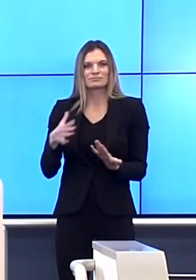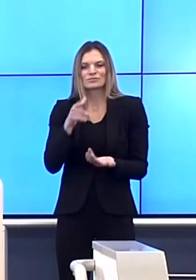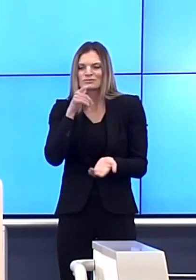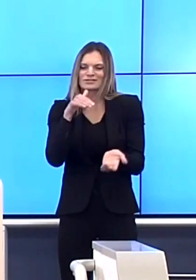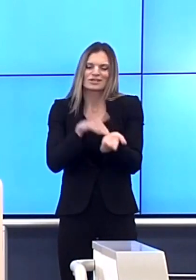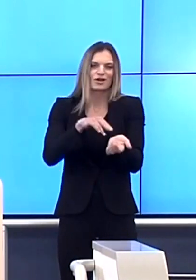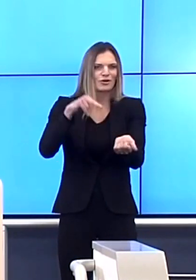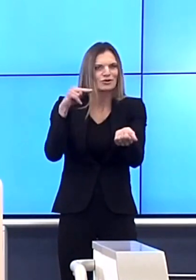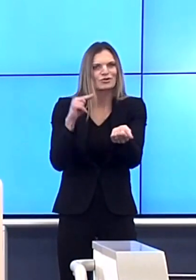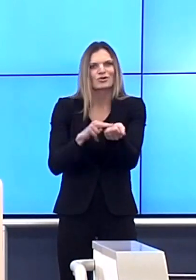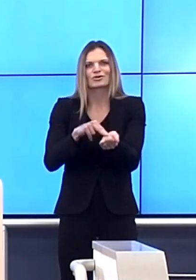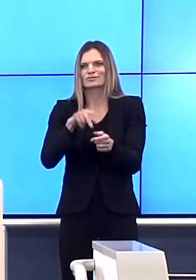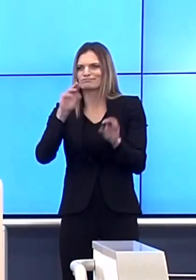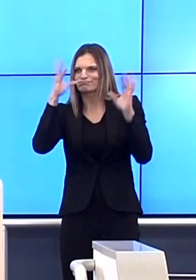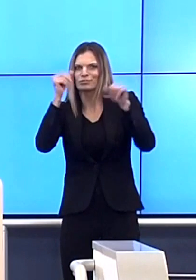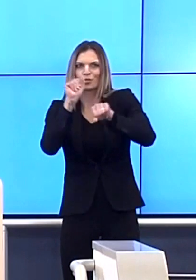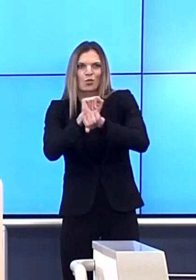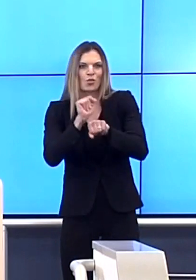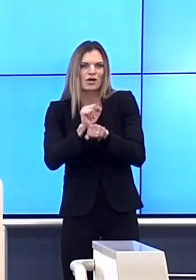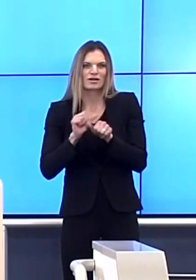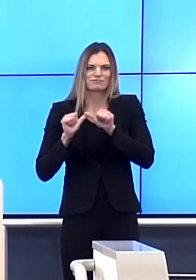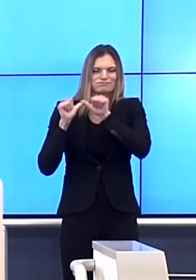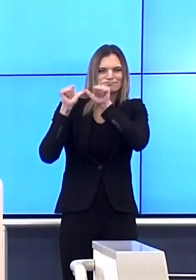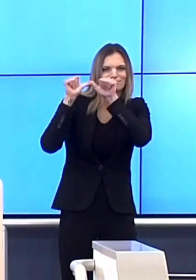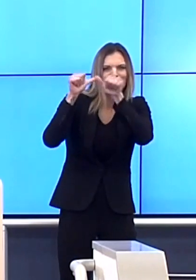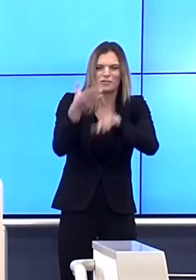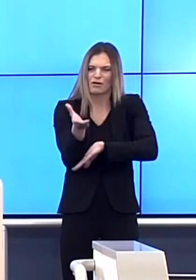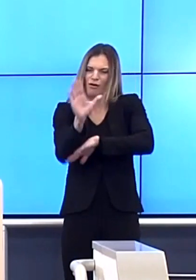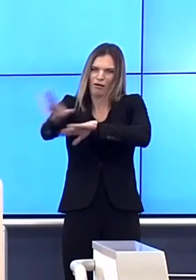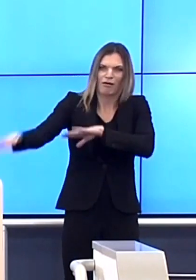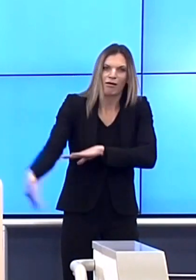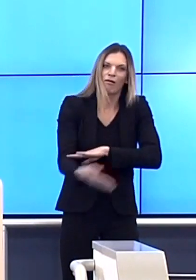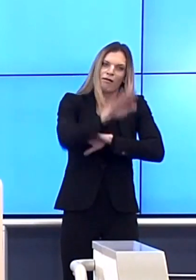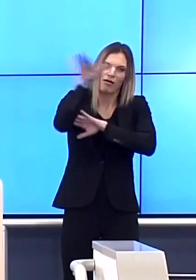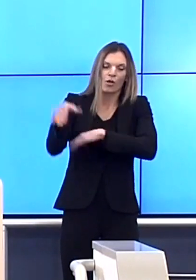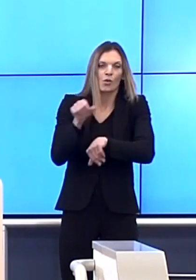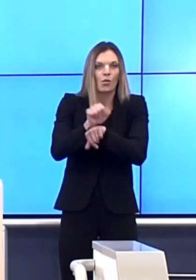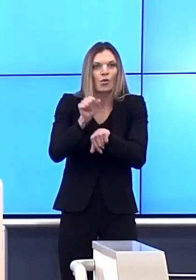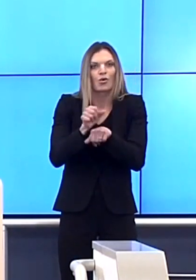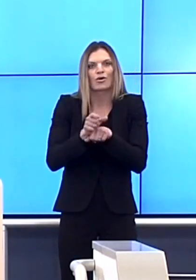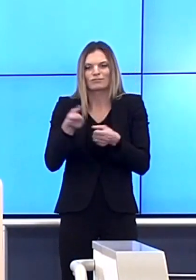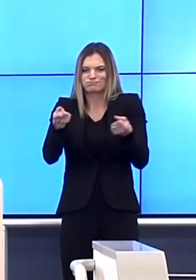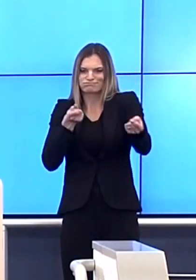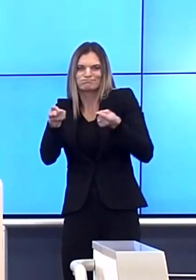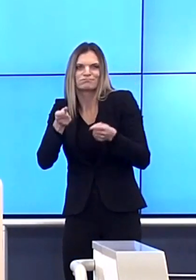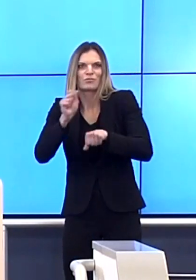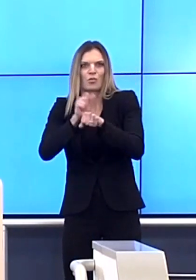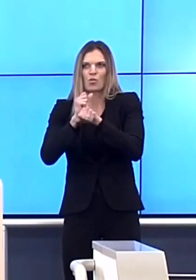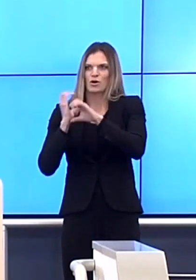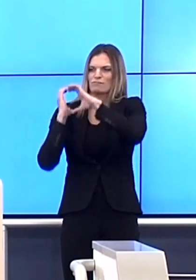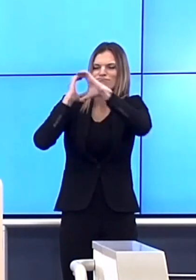TO PROTECT ONE ANOTHER. HEALTHCARE WORKERS WORKED 18 HEALTHCARE WORKERS WORKED 18 HOUR SHIFTS IN OUR HOSPITALS. HOUR SHIFTS IN OUR HOSPITALS. TRUCK DRIVERS CONTINUED TO